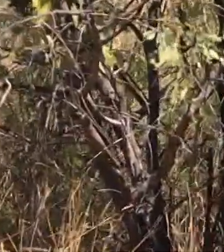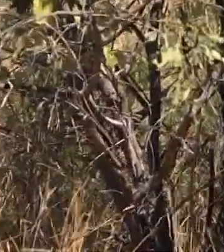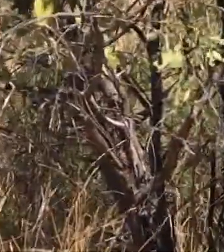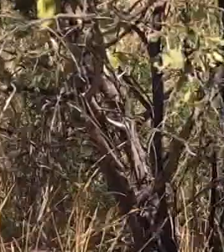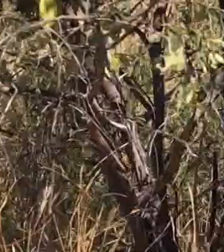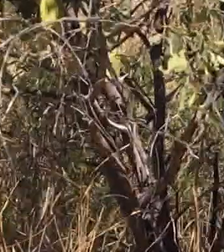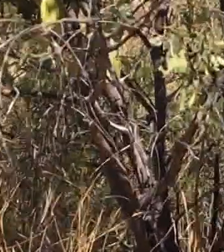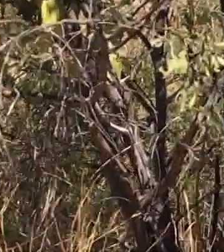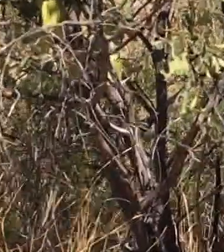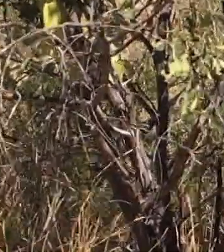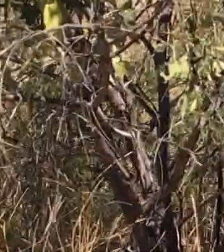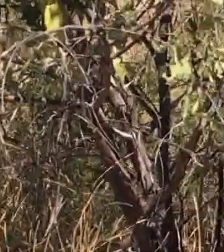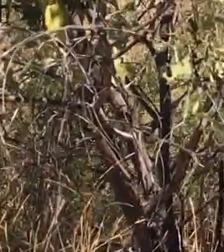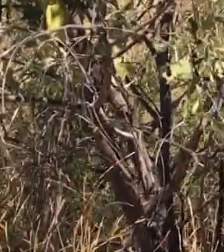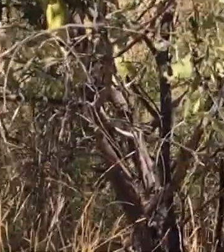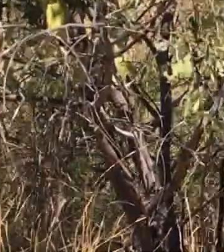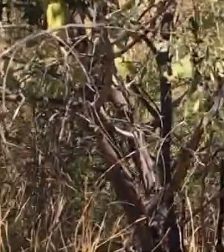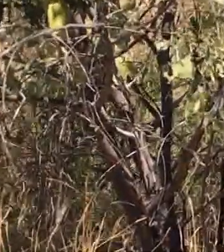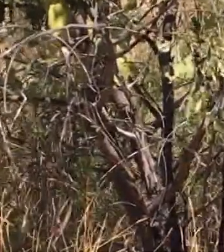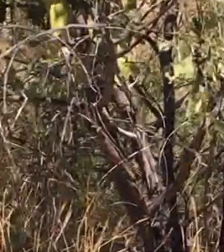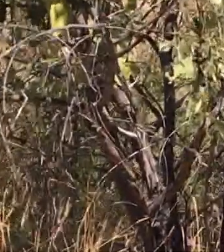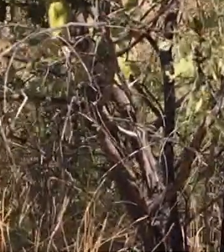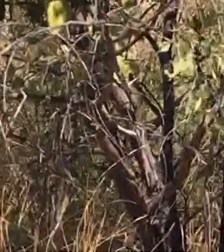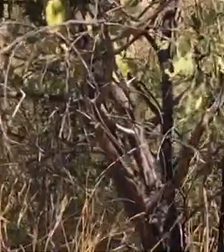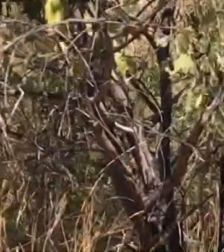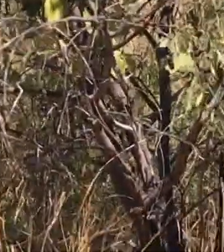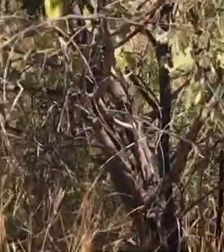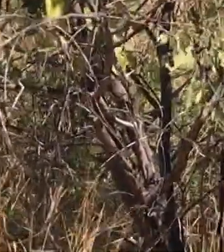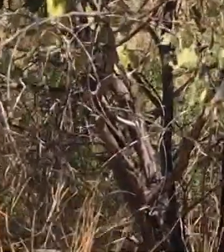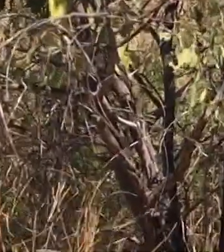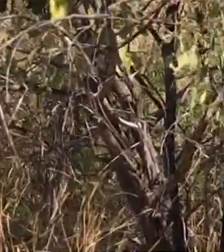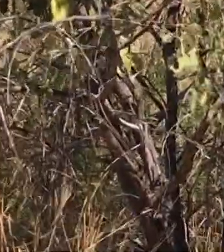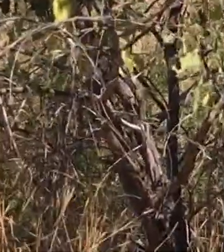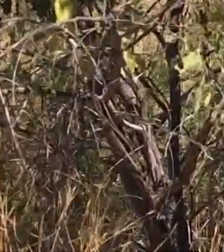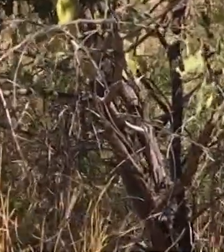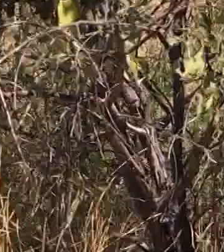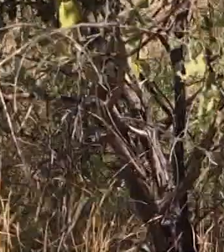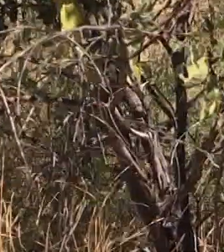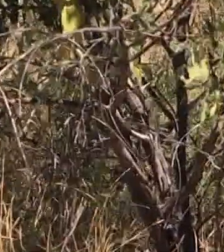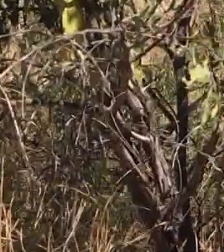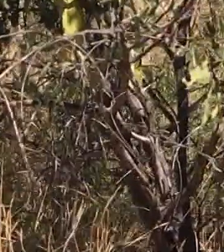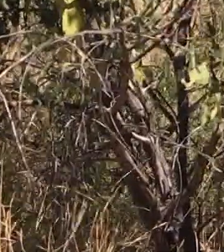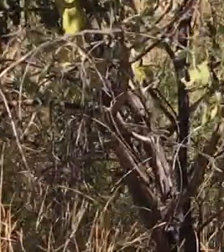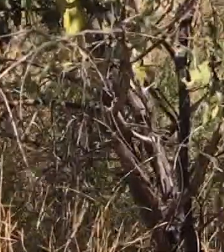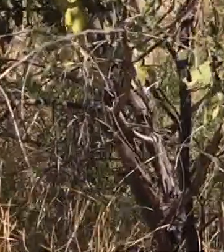you can use part of it to heal your sores. We are using it at school,